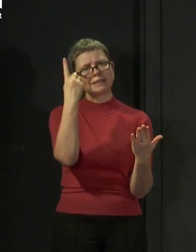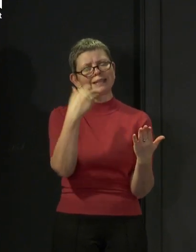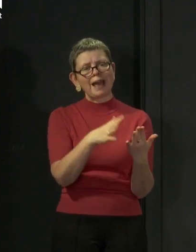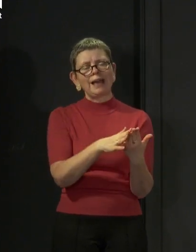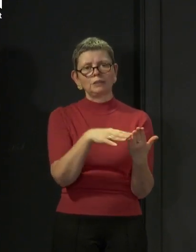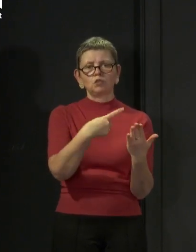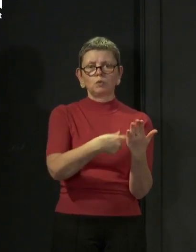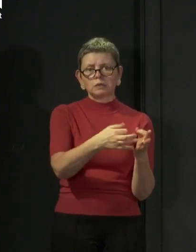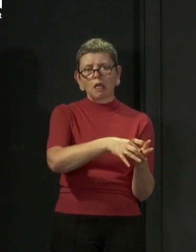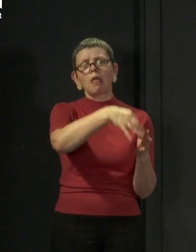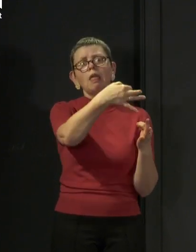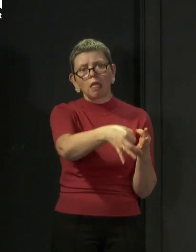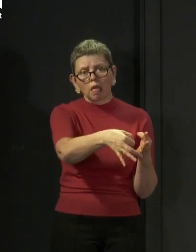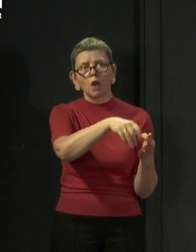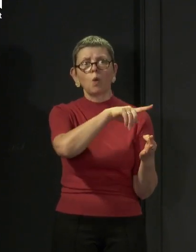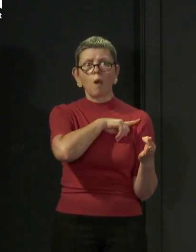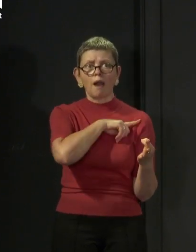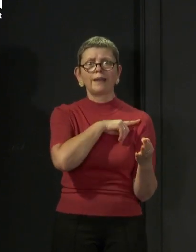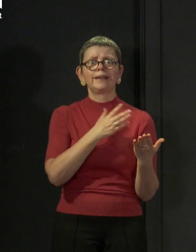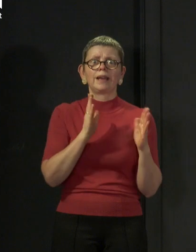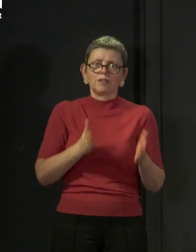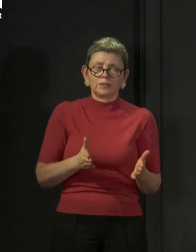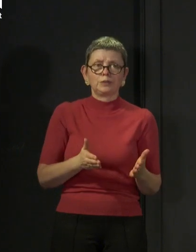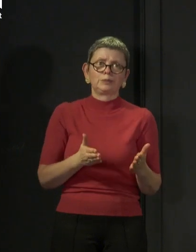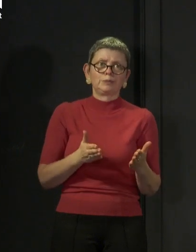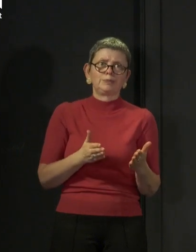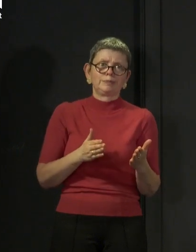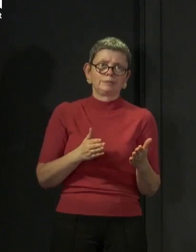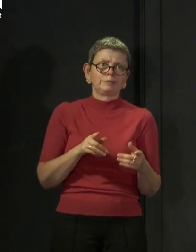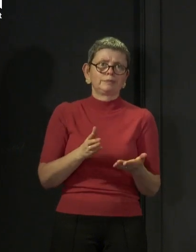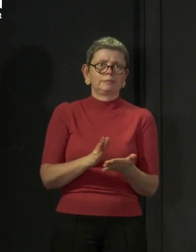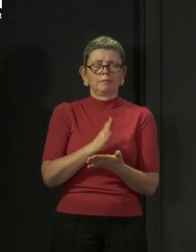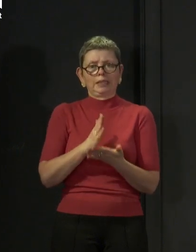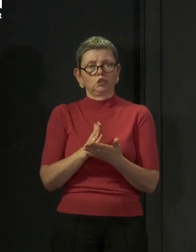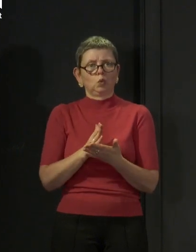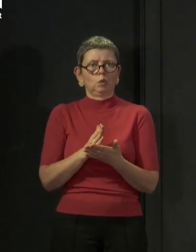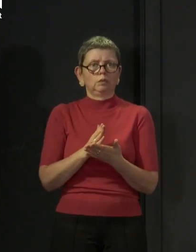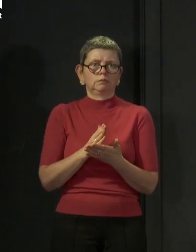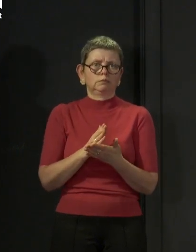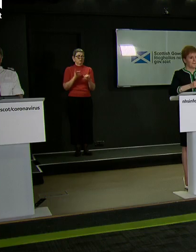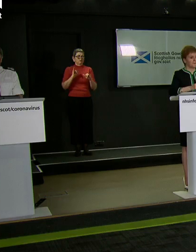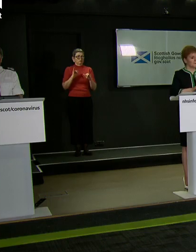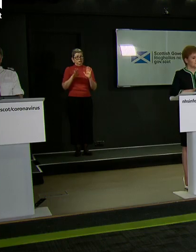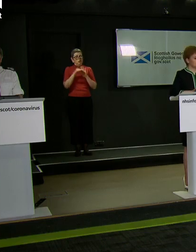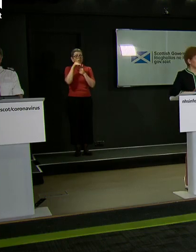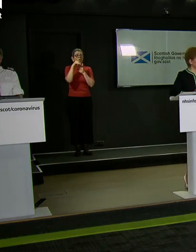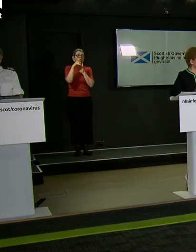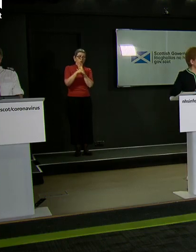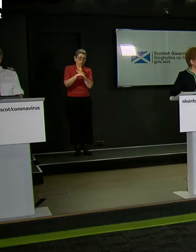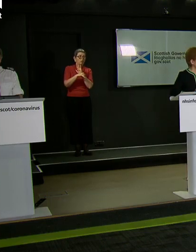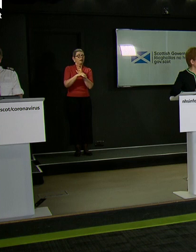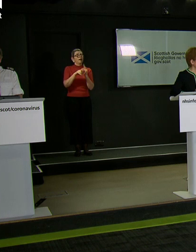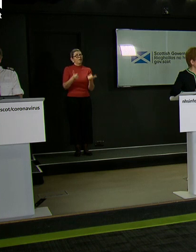price worth paying not to put all of our progress into reverse.